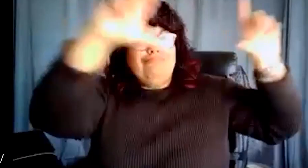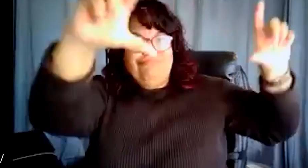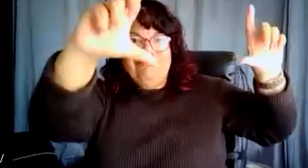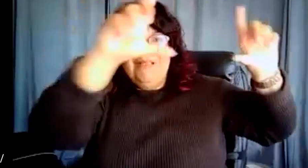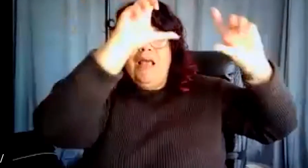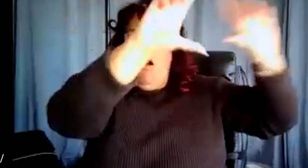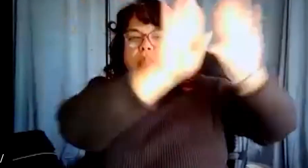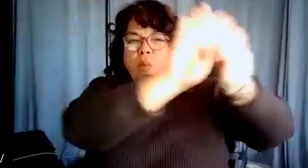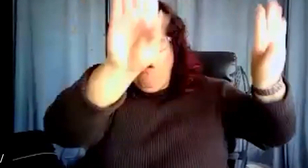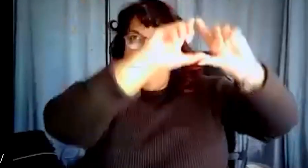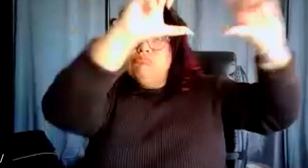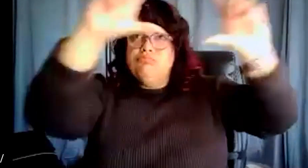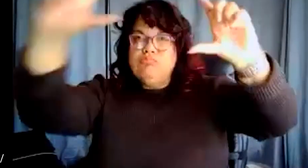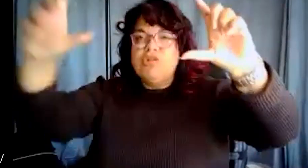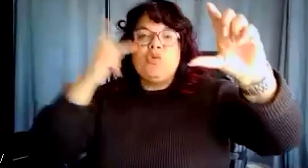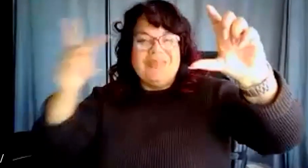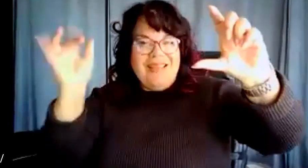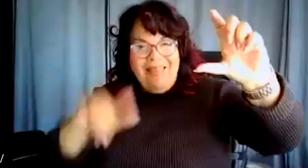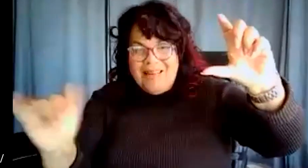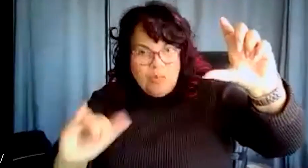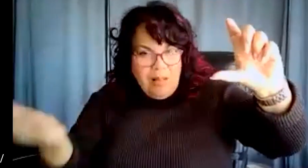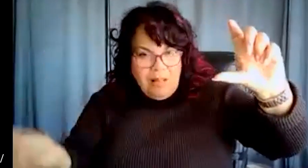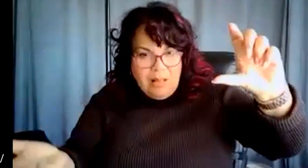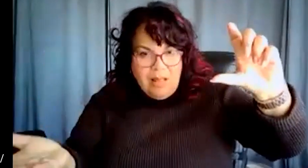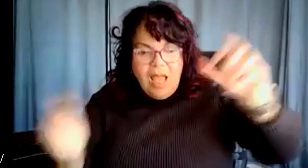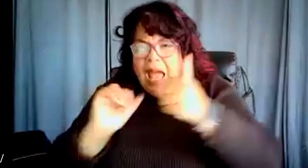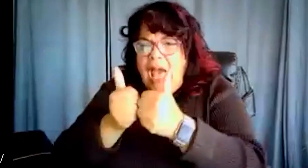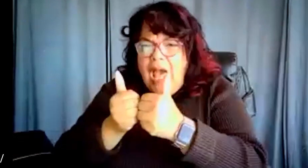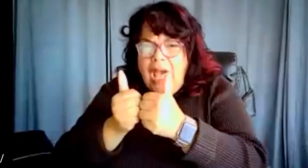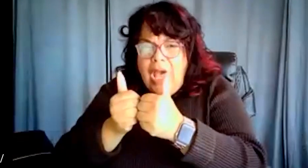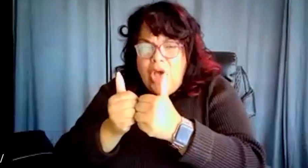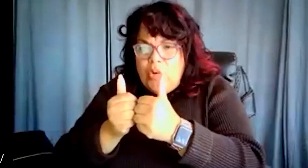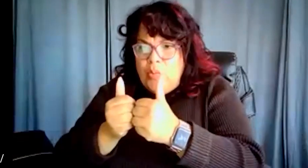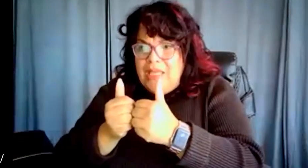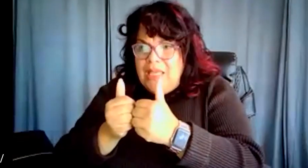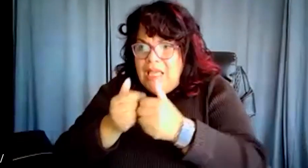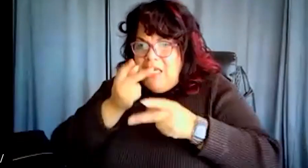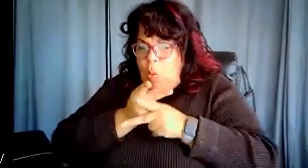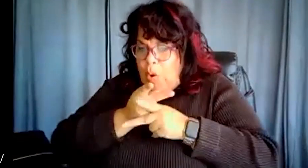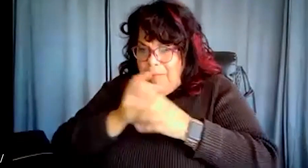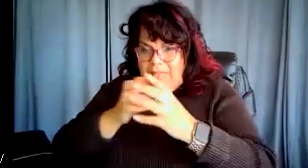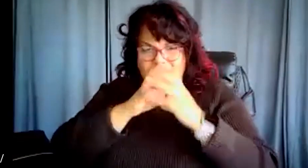So anyway, how do we really hold intersectionality better when we're doing this work?